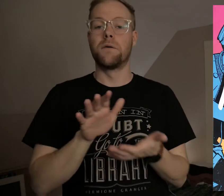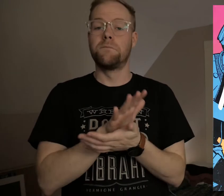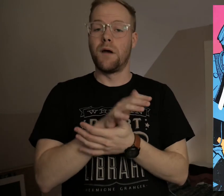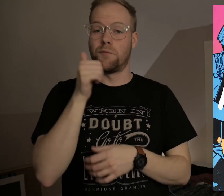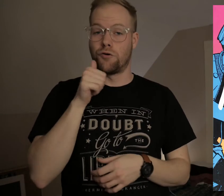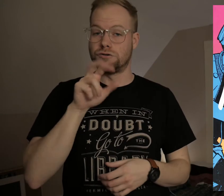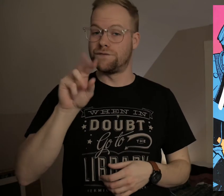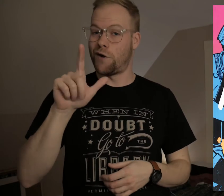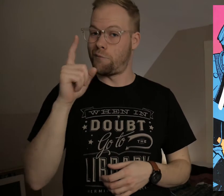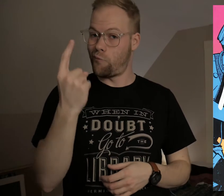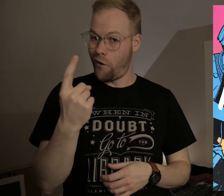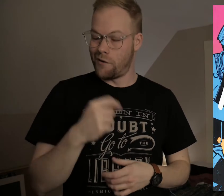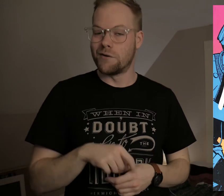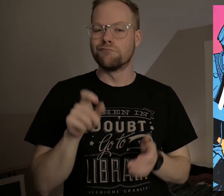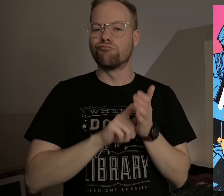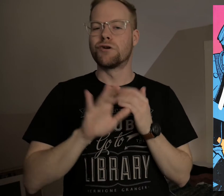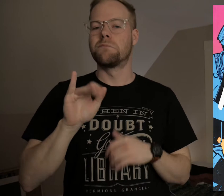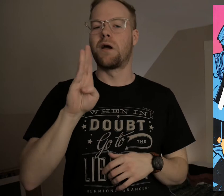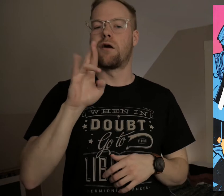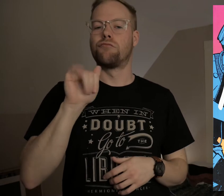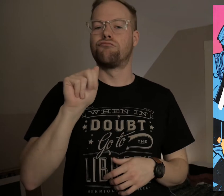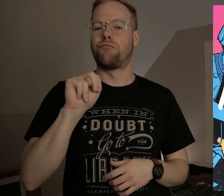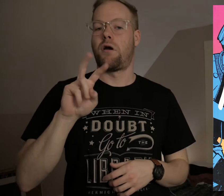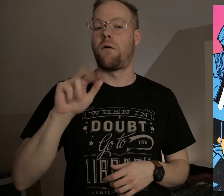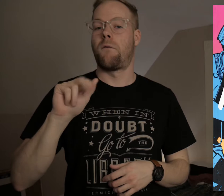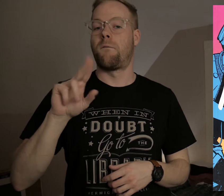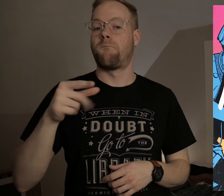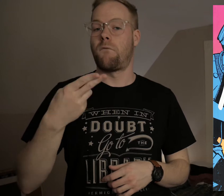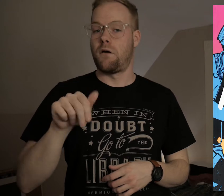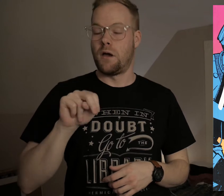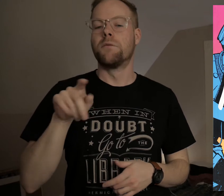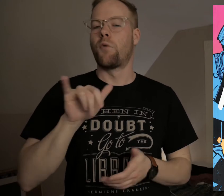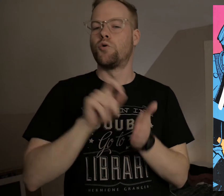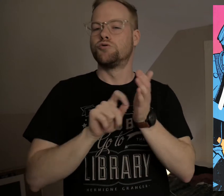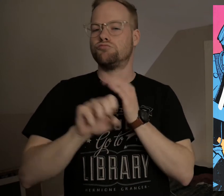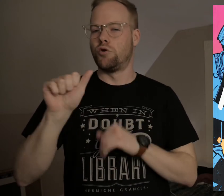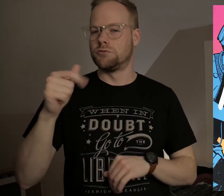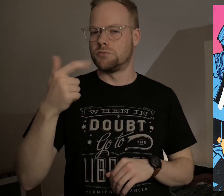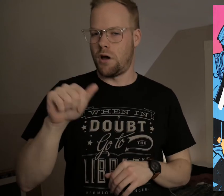Paper Girls Vol. 1 is written by Brian Vaughan, who also wrote Saga.